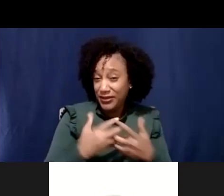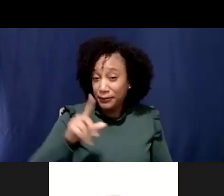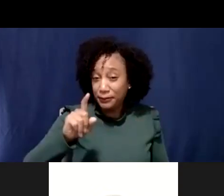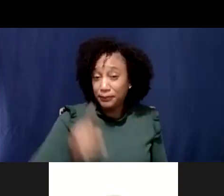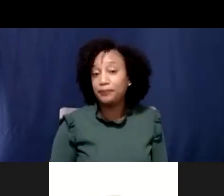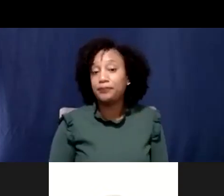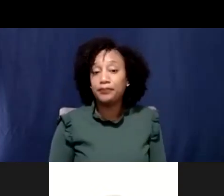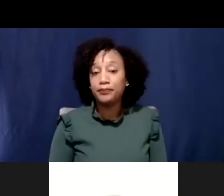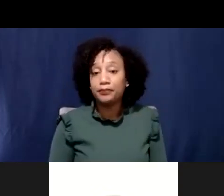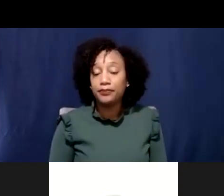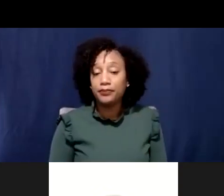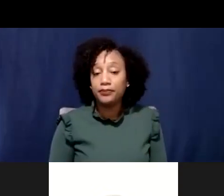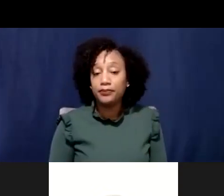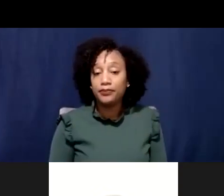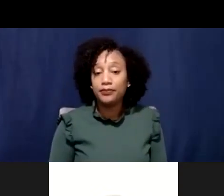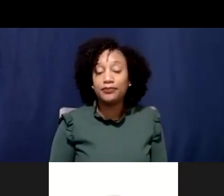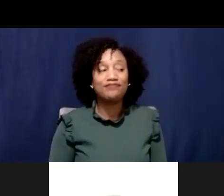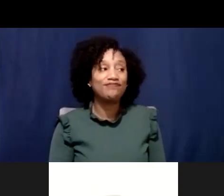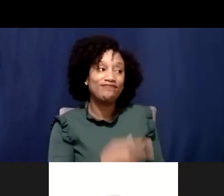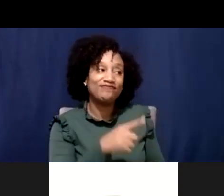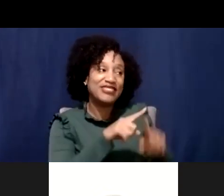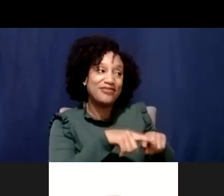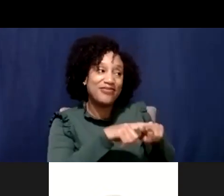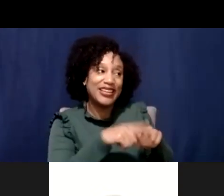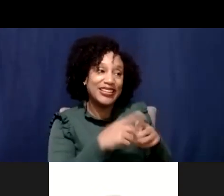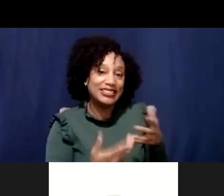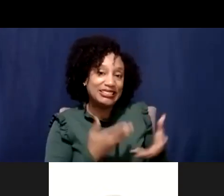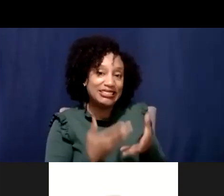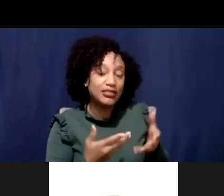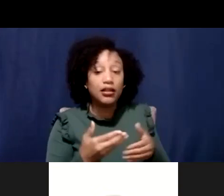That's an it depends question, and please know that the next section coming up